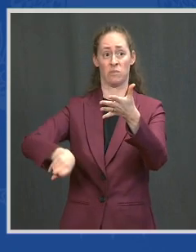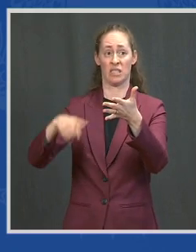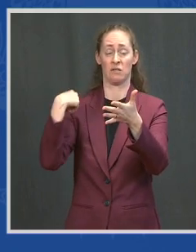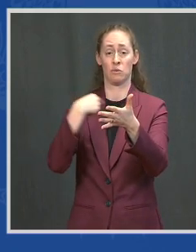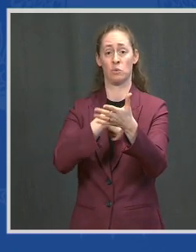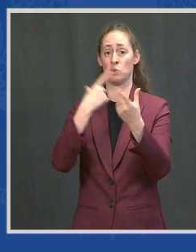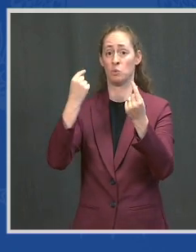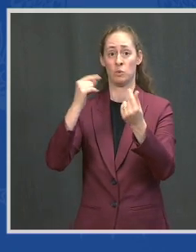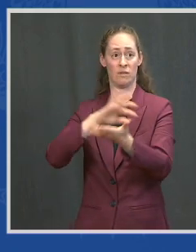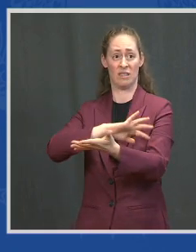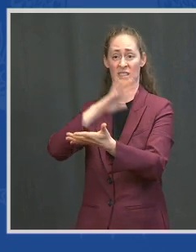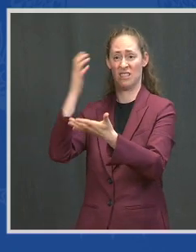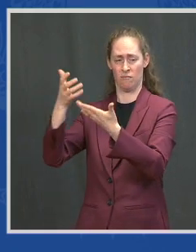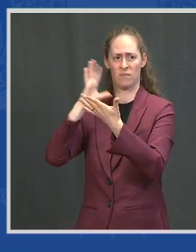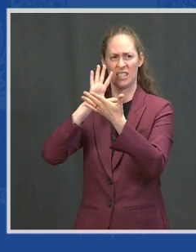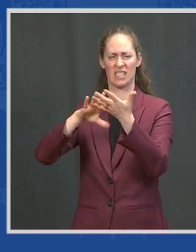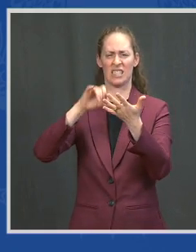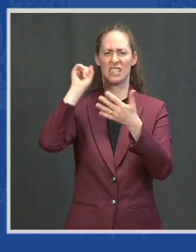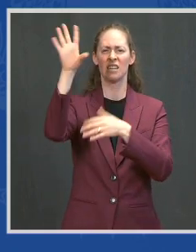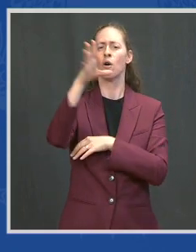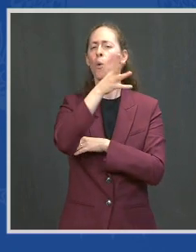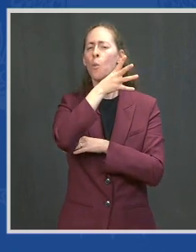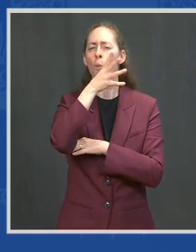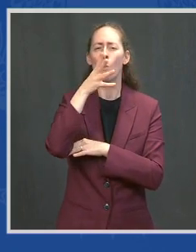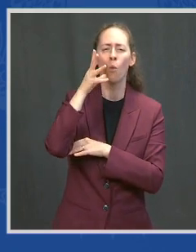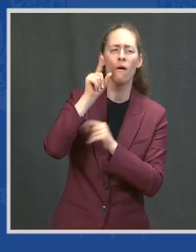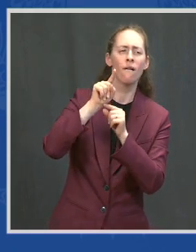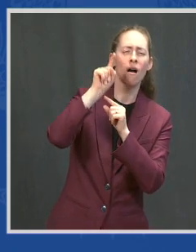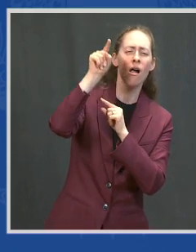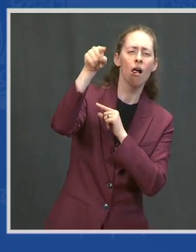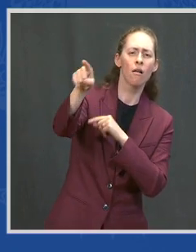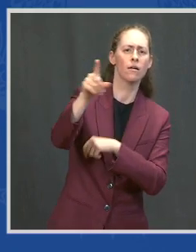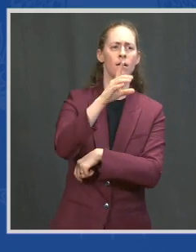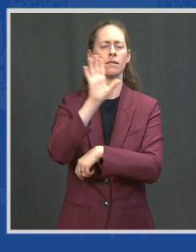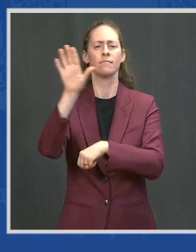getting more vaccines to more rural clinics so Americans who don't live near